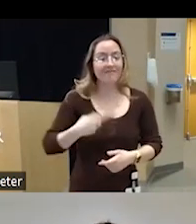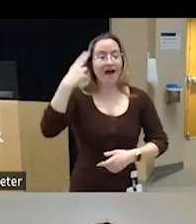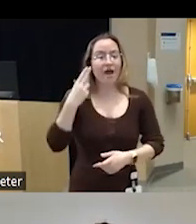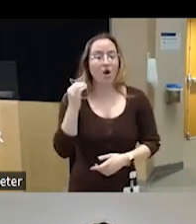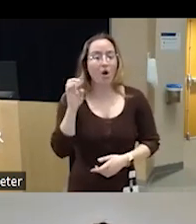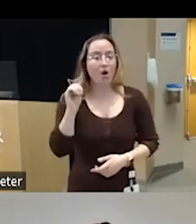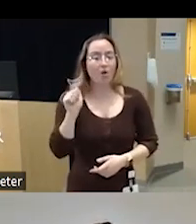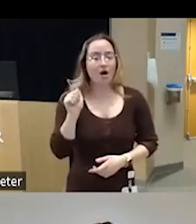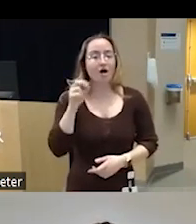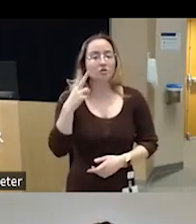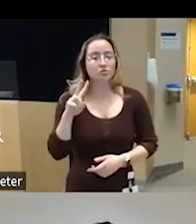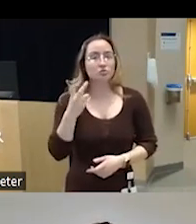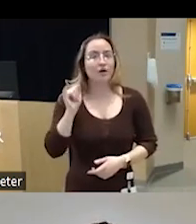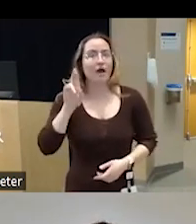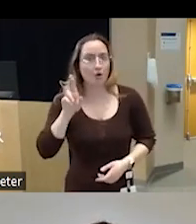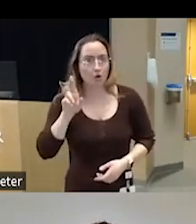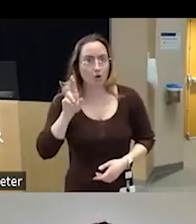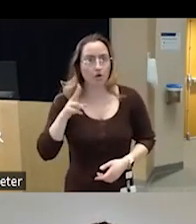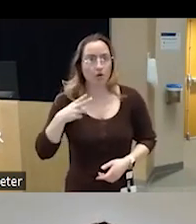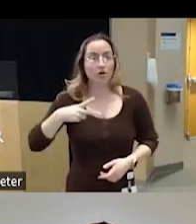had a higher risk of switching meaning not